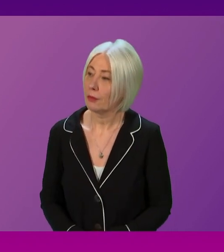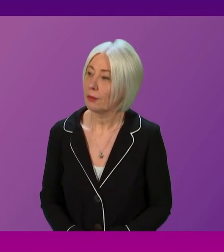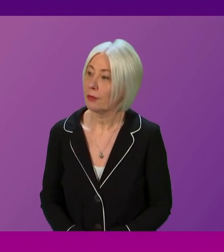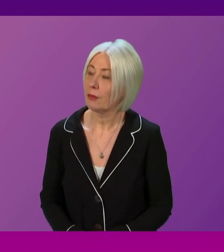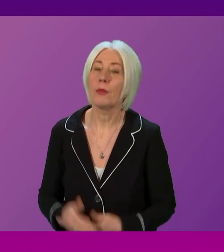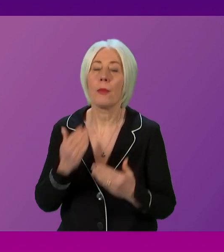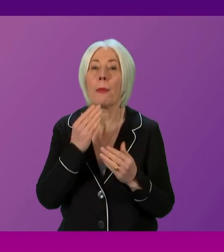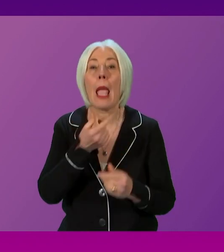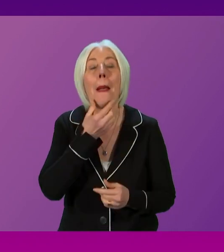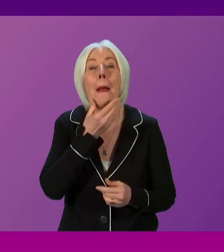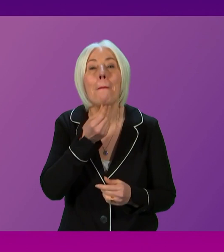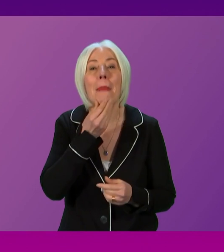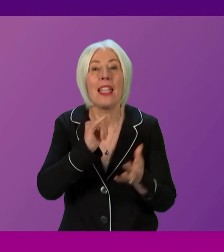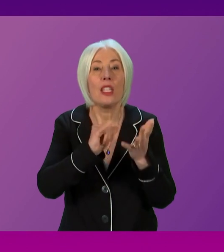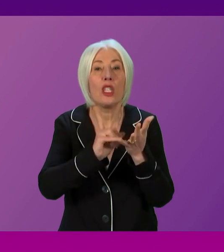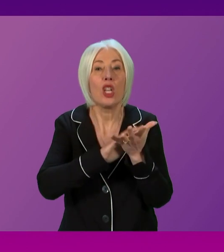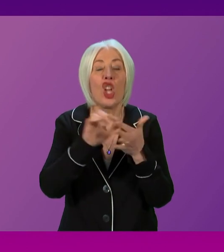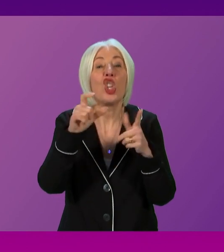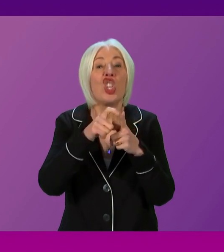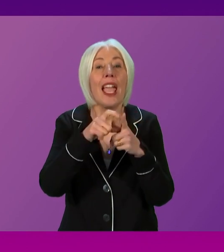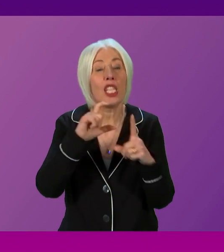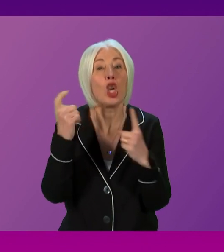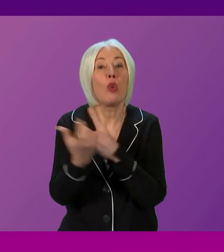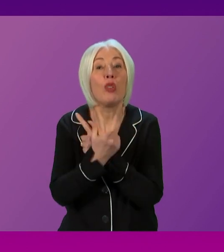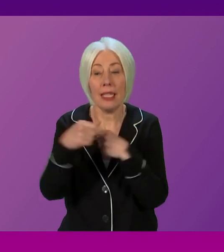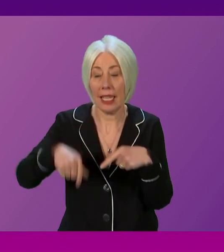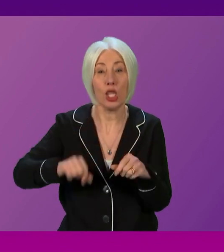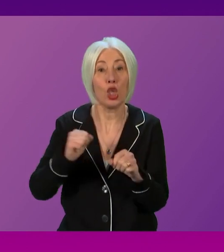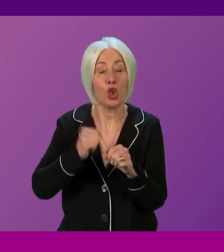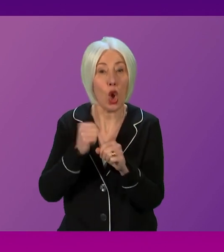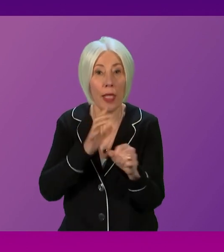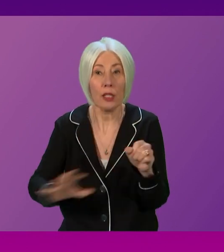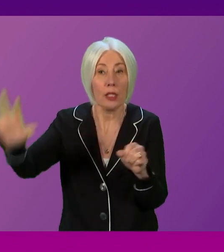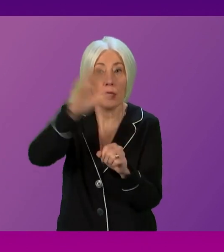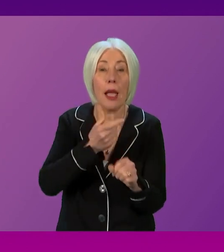Men’s sheds in communities across Scotland provide a place for men to meet, socialise and